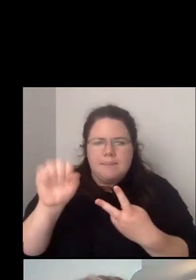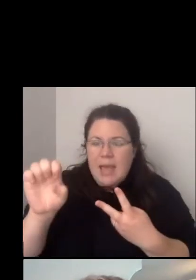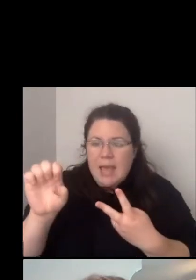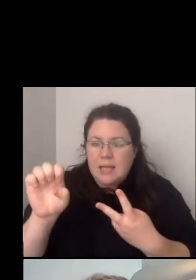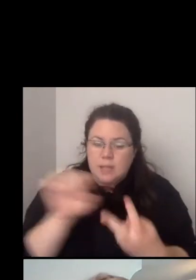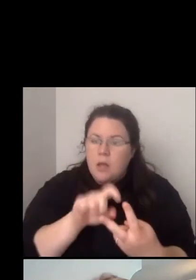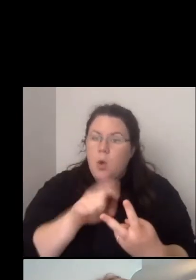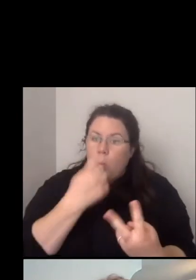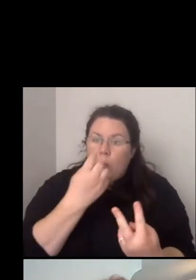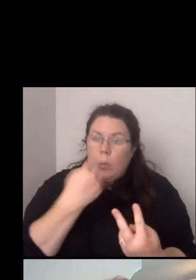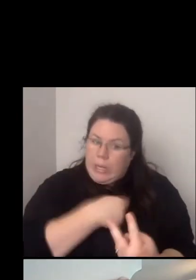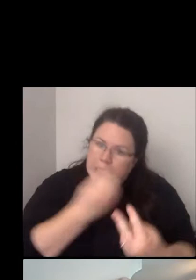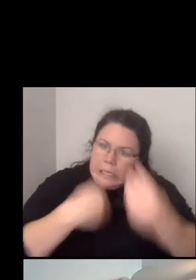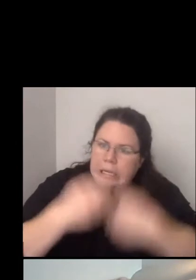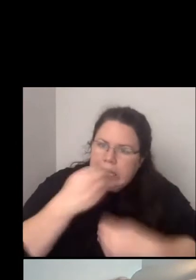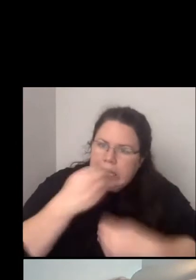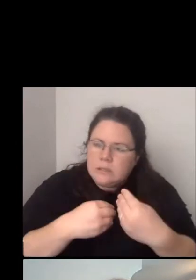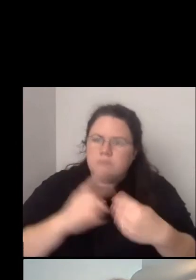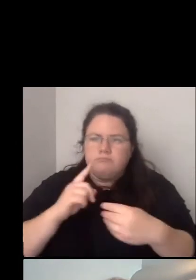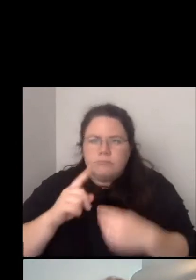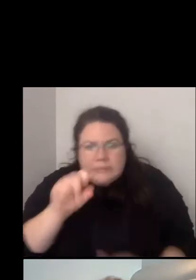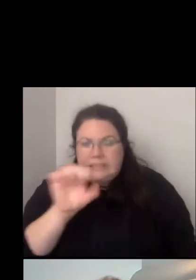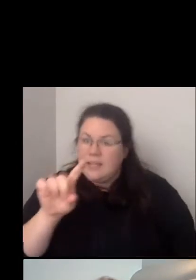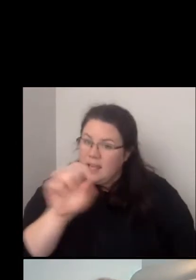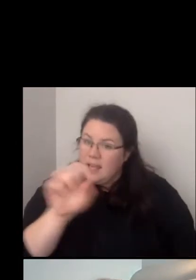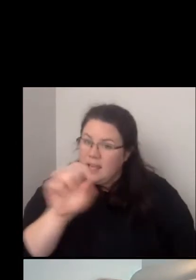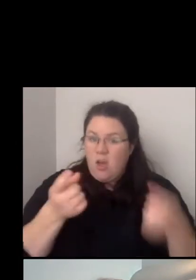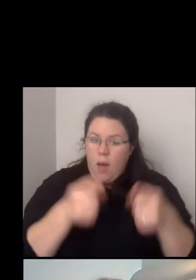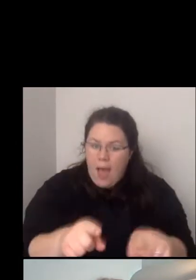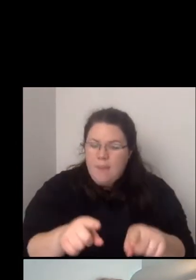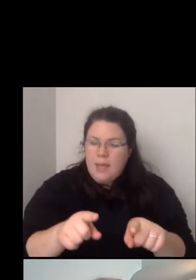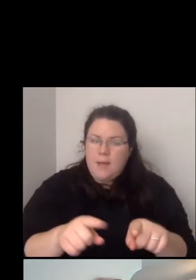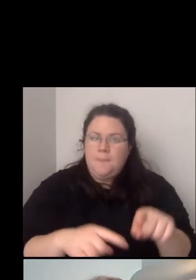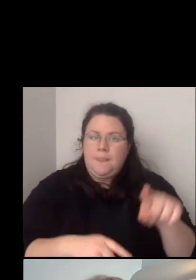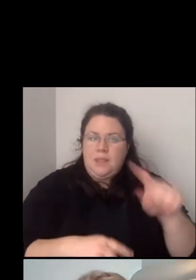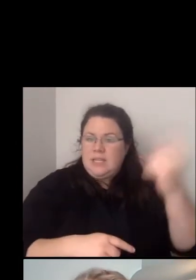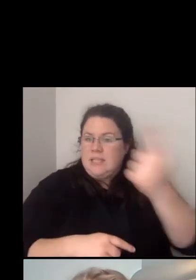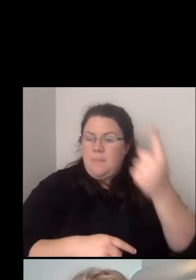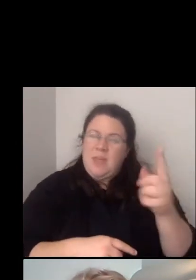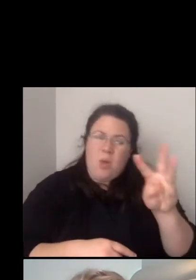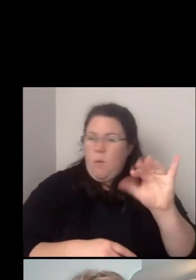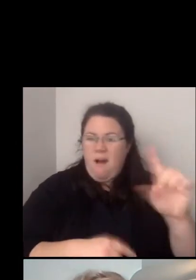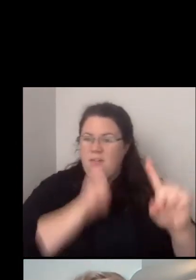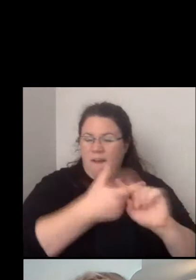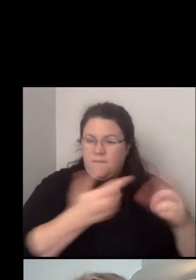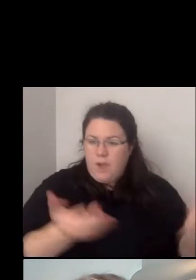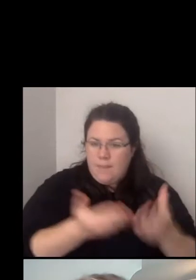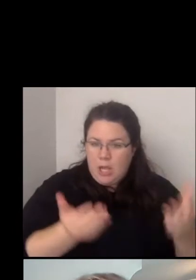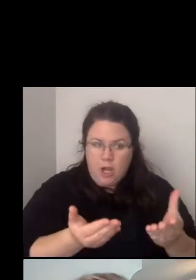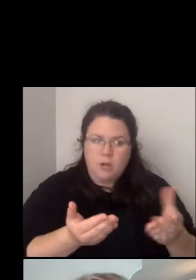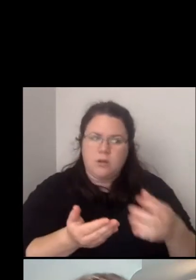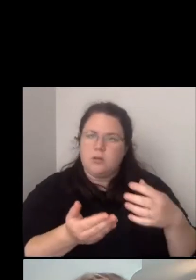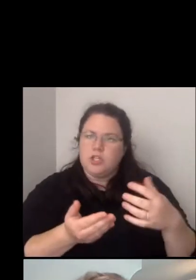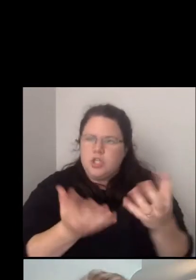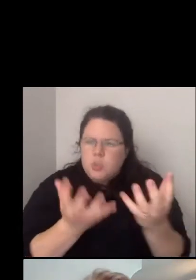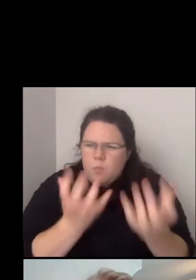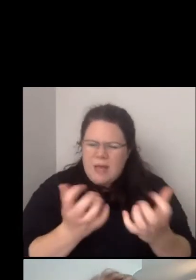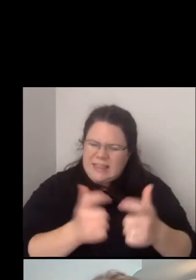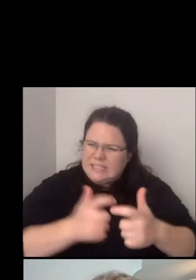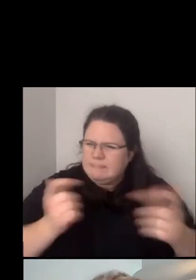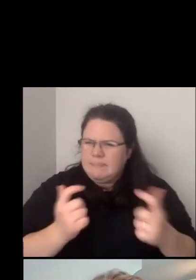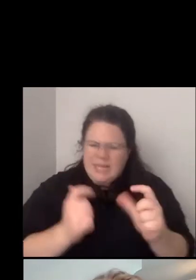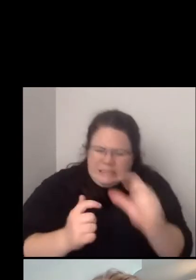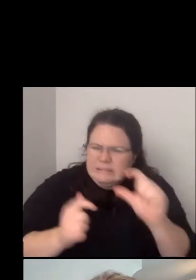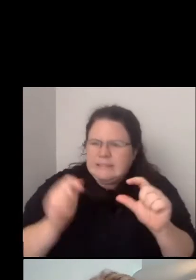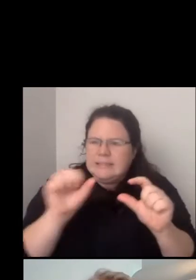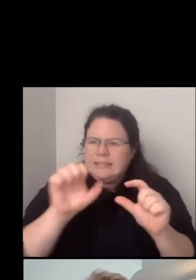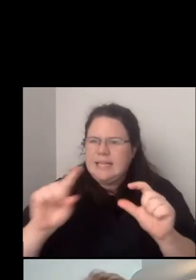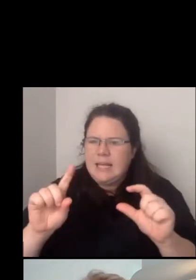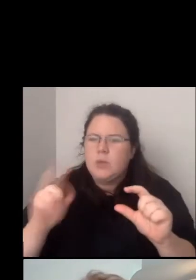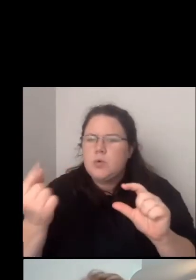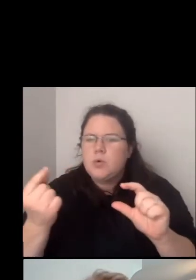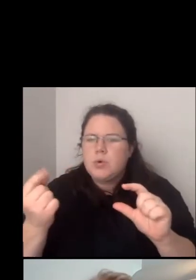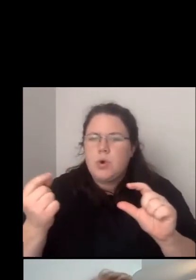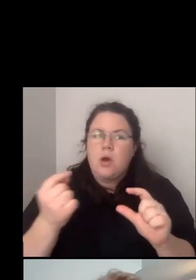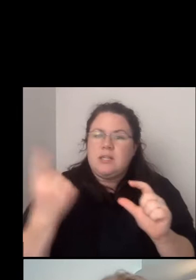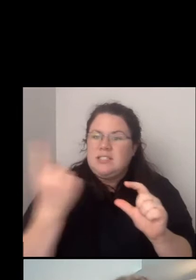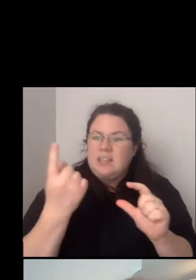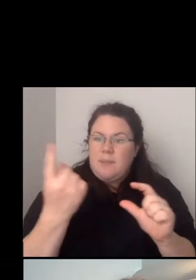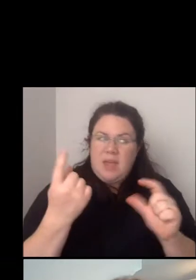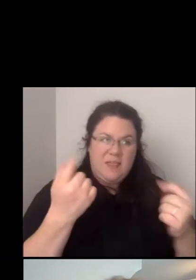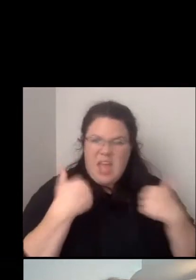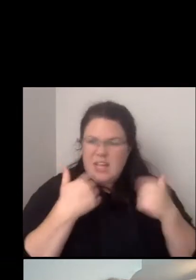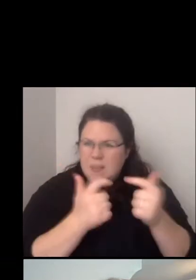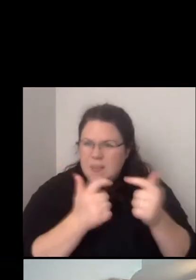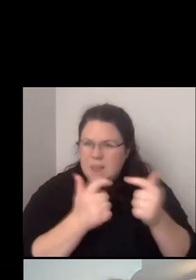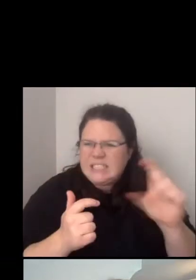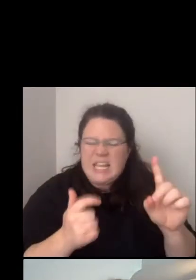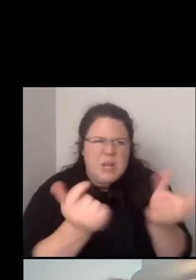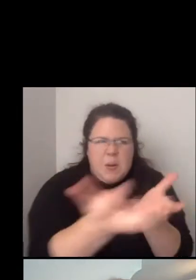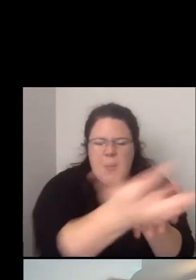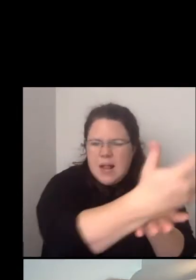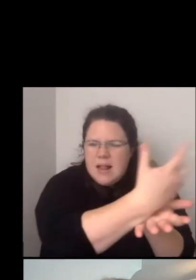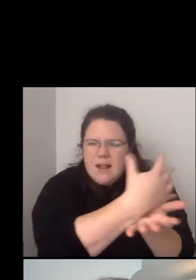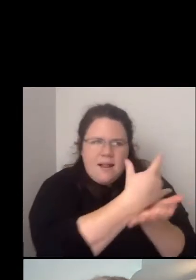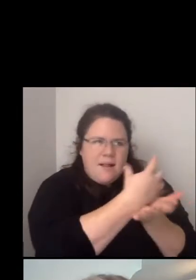And so when you domesticate a wild plant where the food is the seed, where you want -- you want those big seeds. So you're going to collect plants that have the bigger seeds. You're going to plant plants from those plants that have bigger seeds.